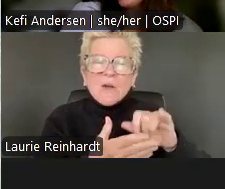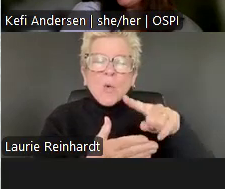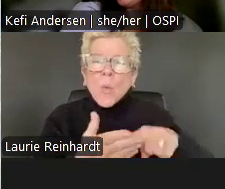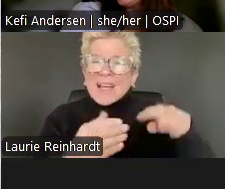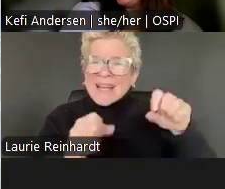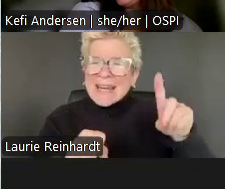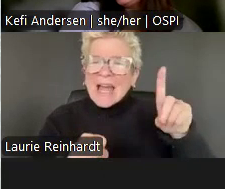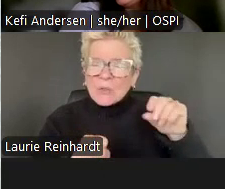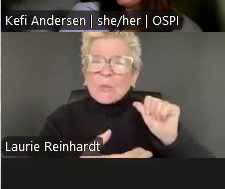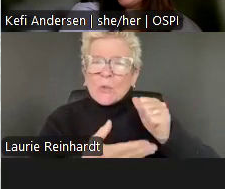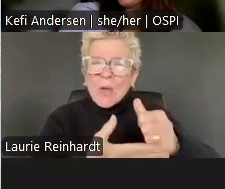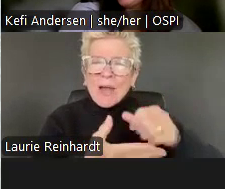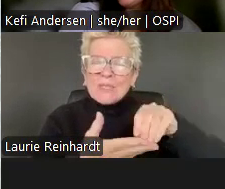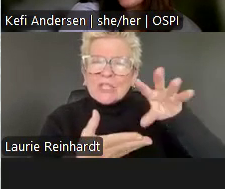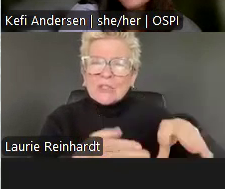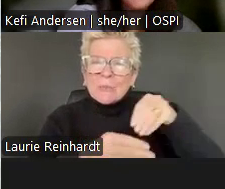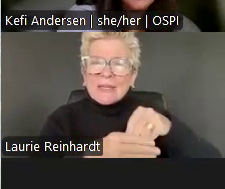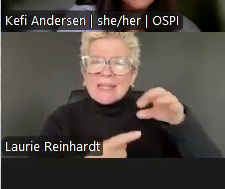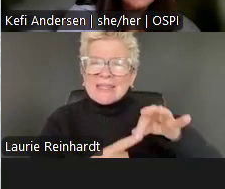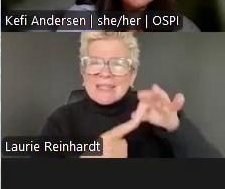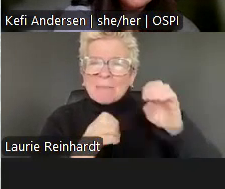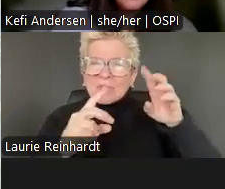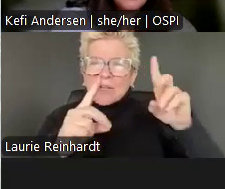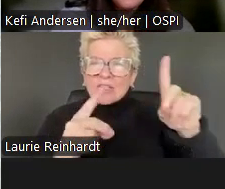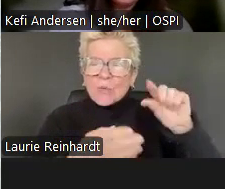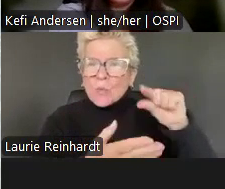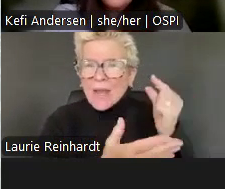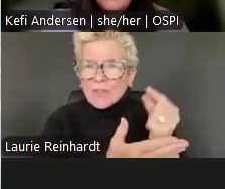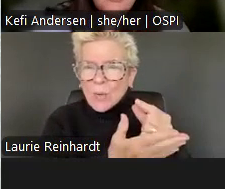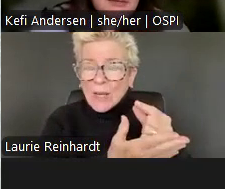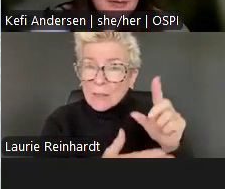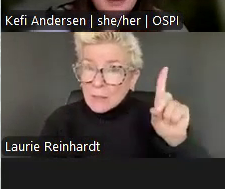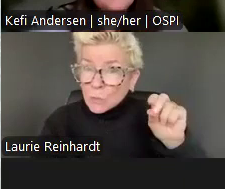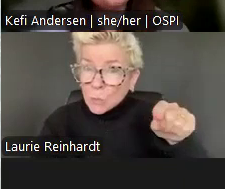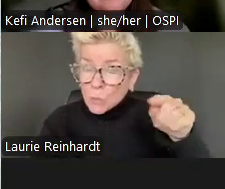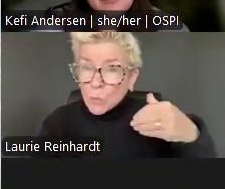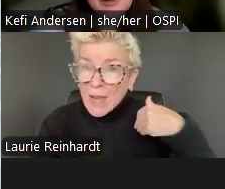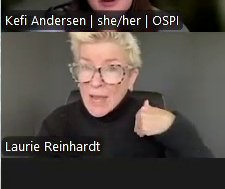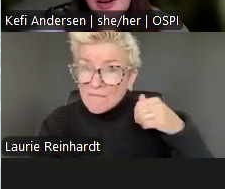help students in special education graduate’ and do you have an answer that you want to